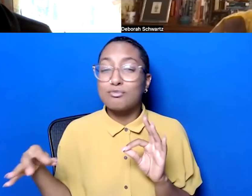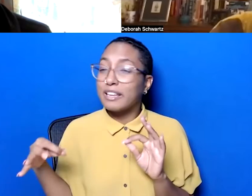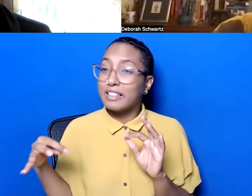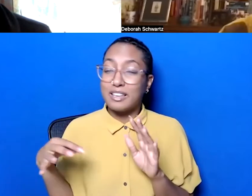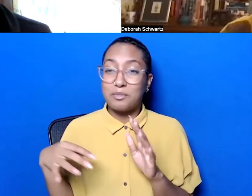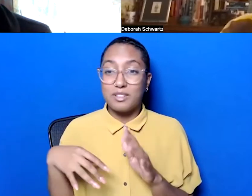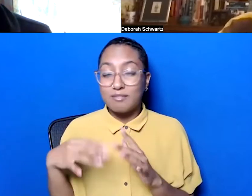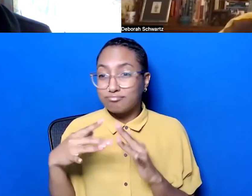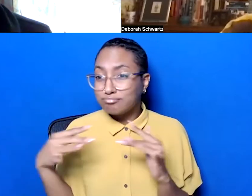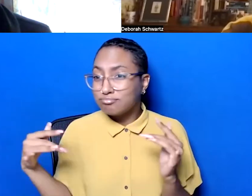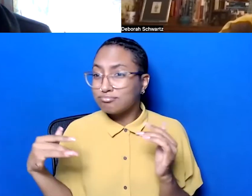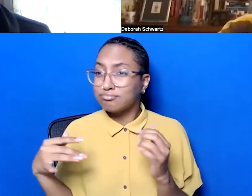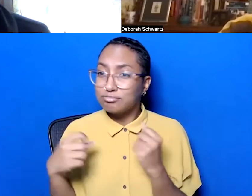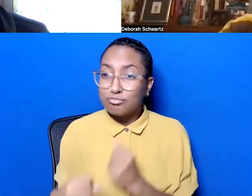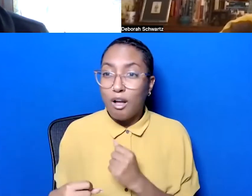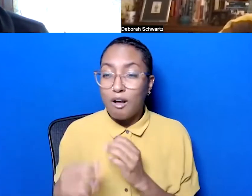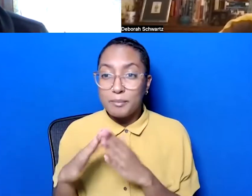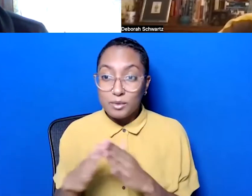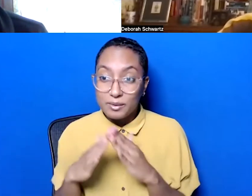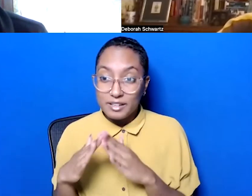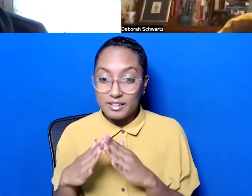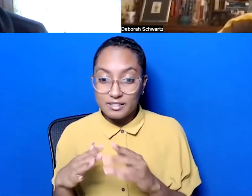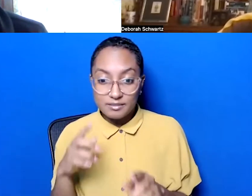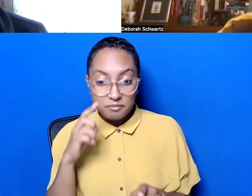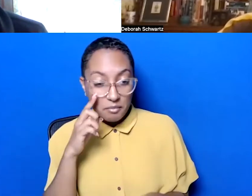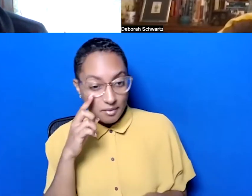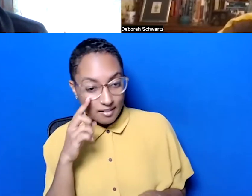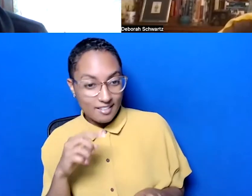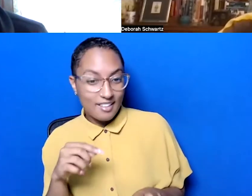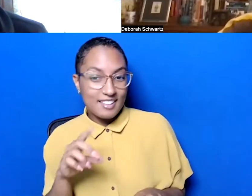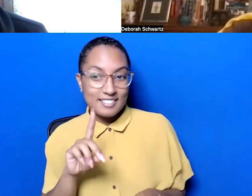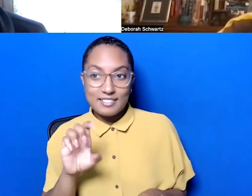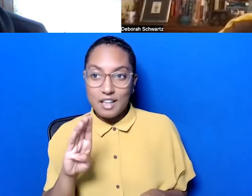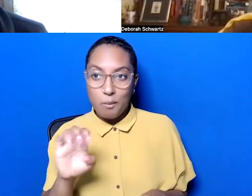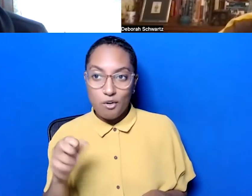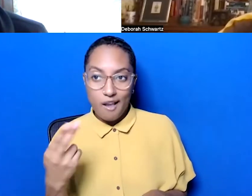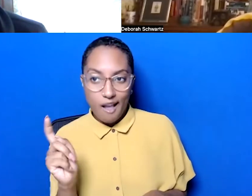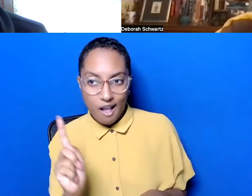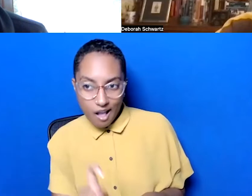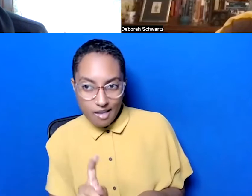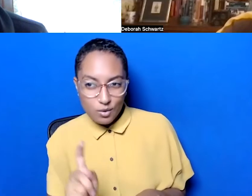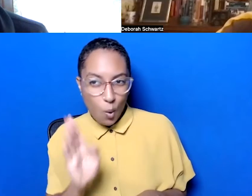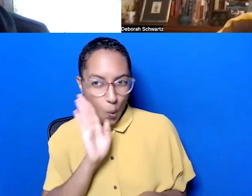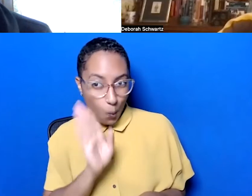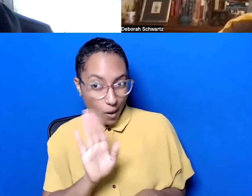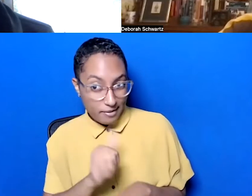Will this take the form of an exhibition at some point, or is it too early to know what- how-